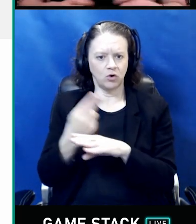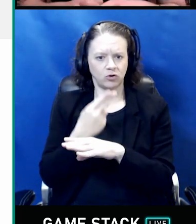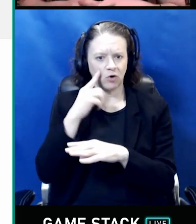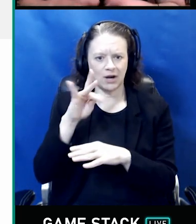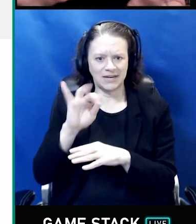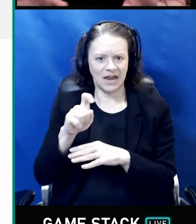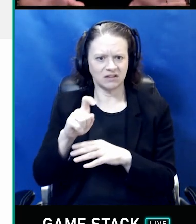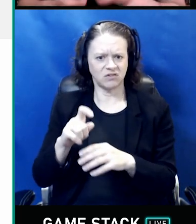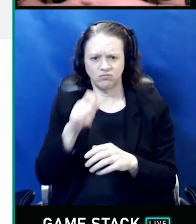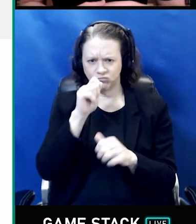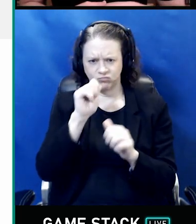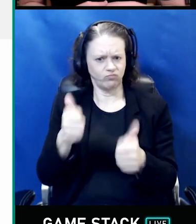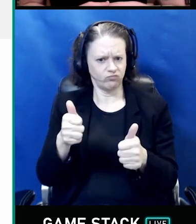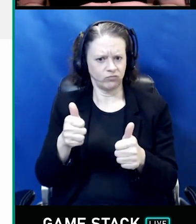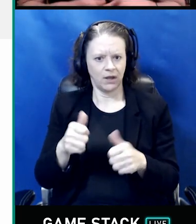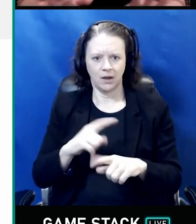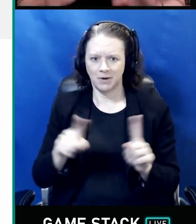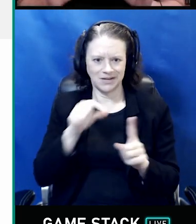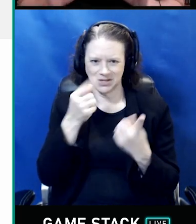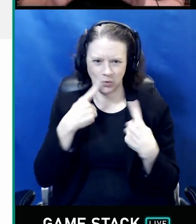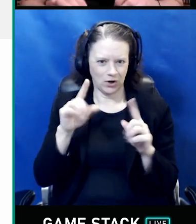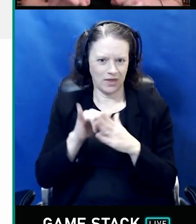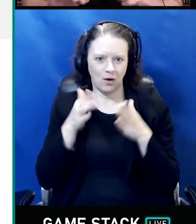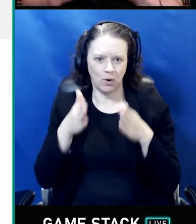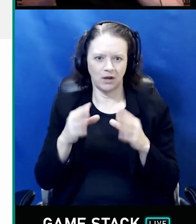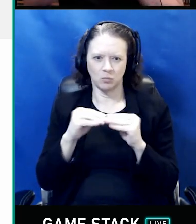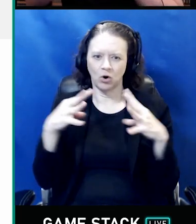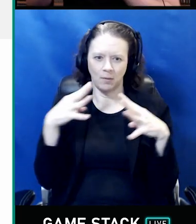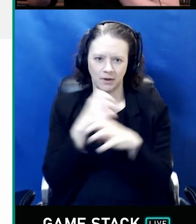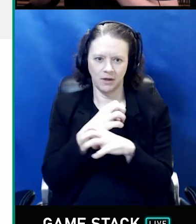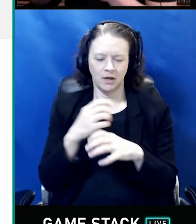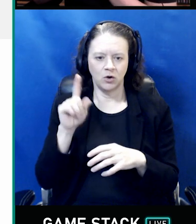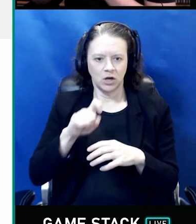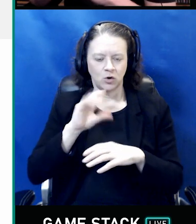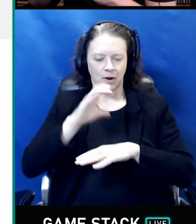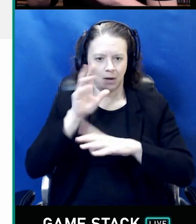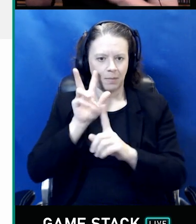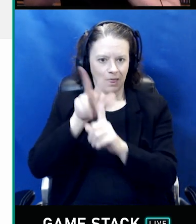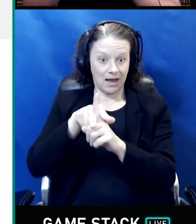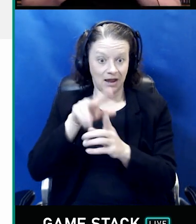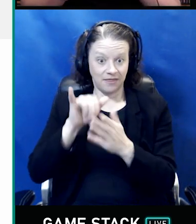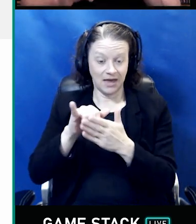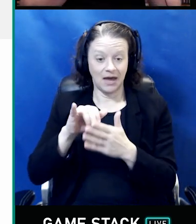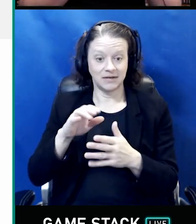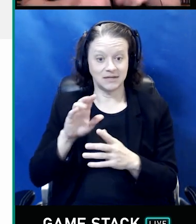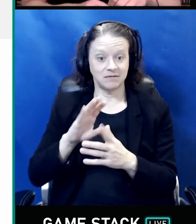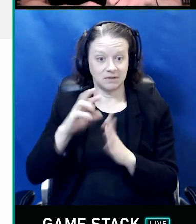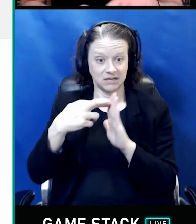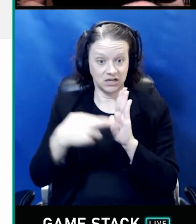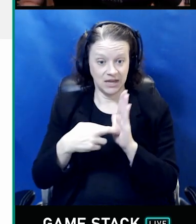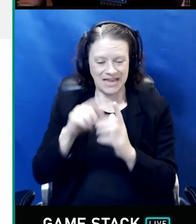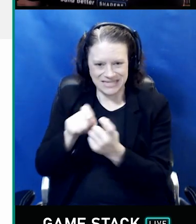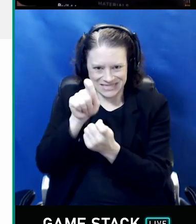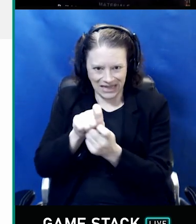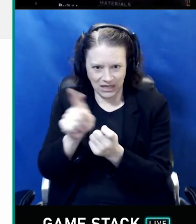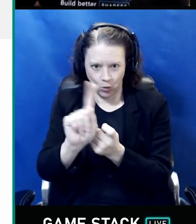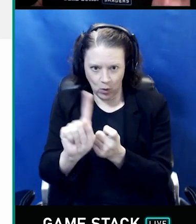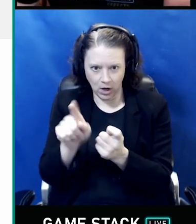because it's a little more complicated than that, and you need to apply this intrinsic exactly where you're indexing, exactly where you're reading it,